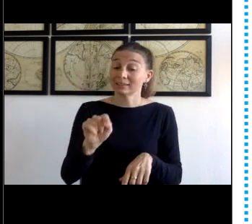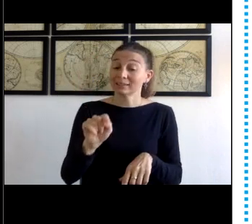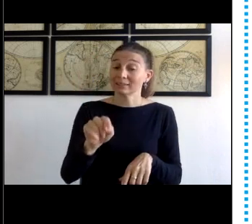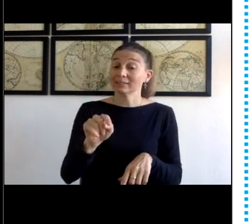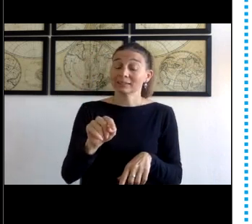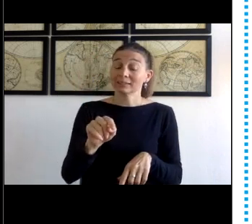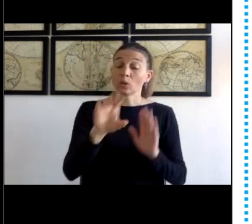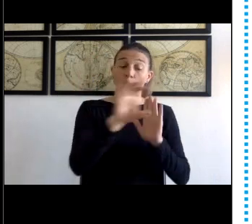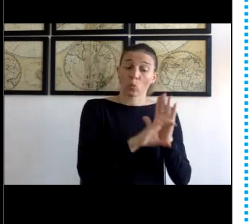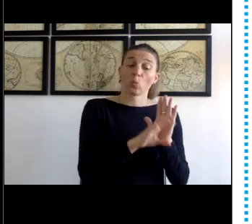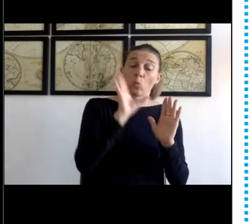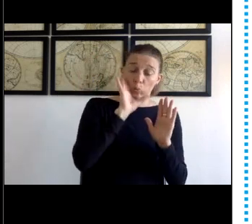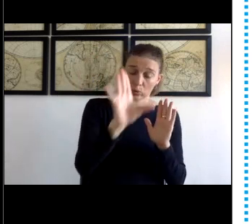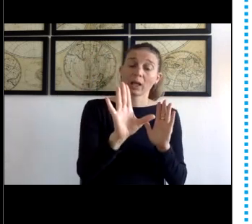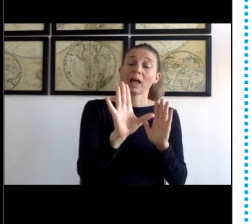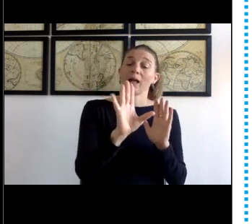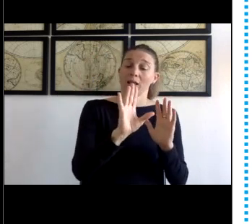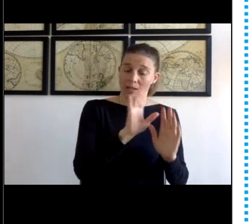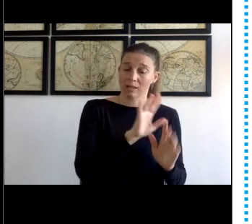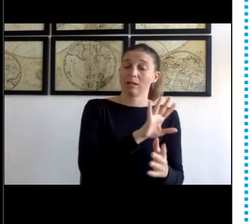So this is why it's very important, very timely